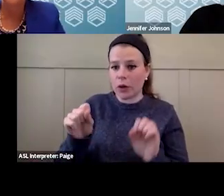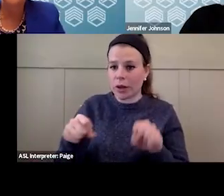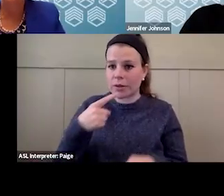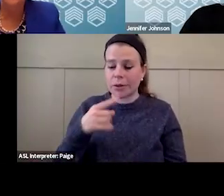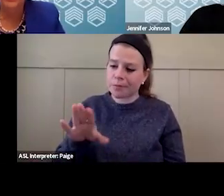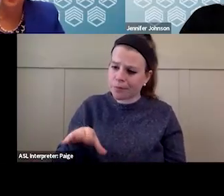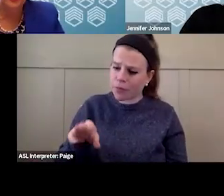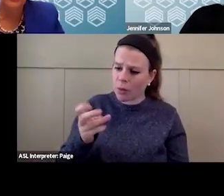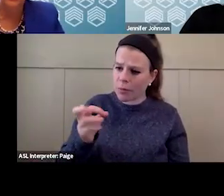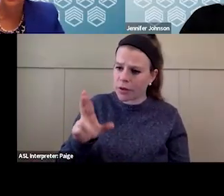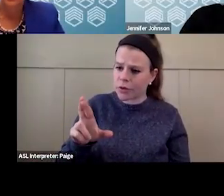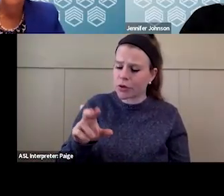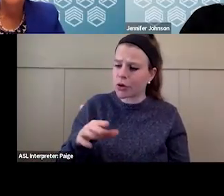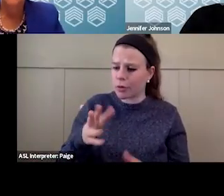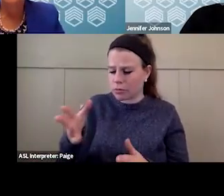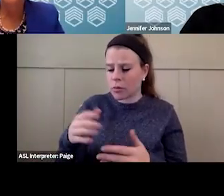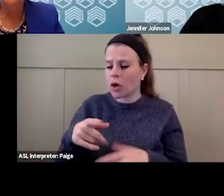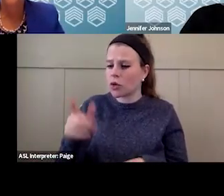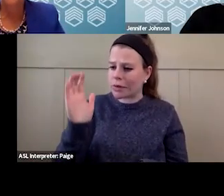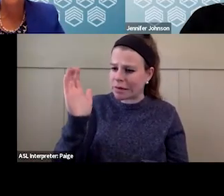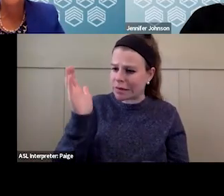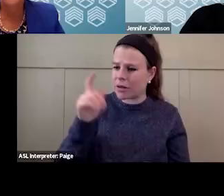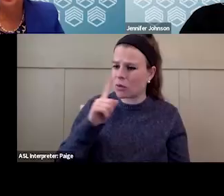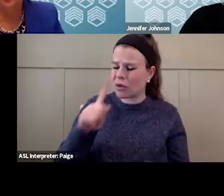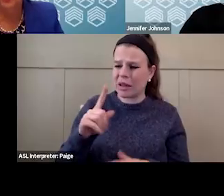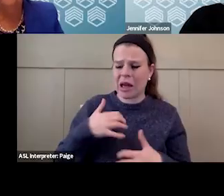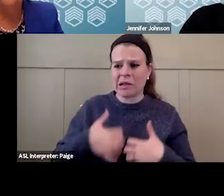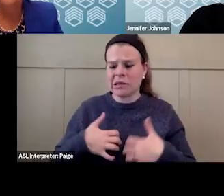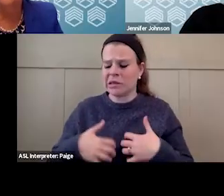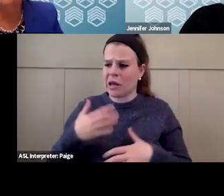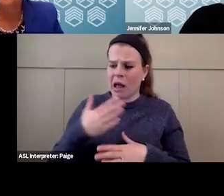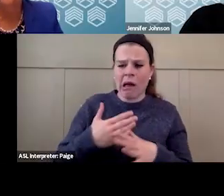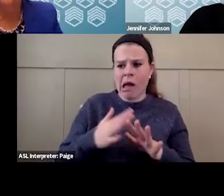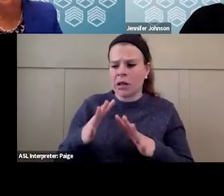So-and-So, you seem really agitated today. I'd like to give you a few minutes to go out and s- and speak with